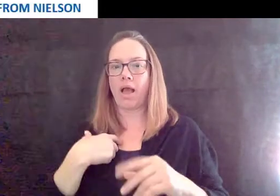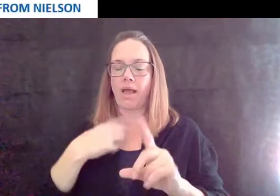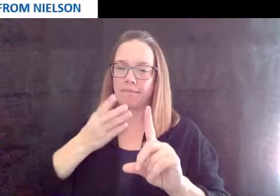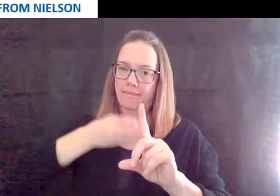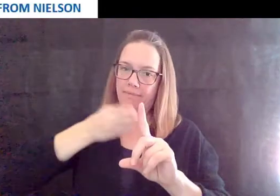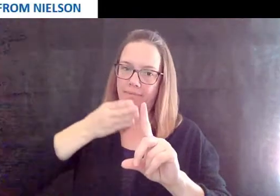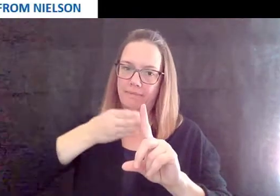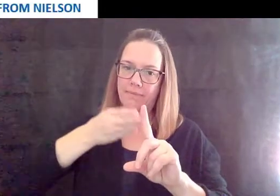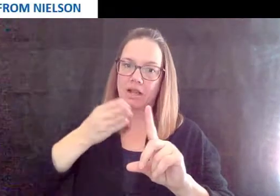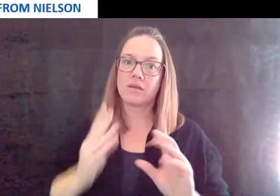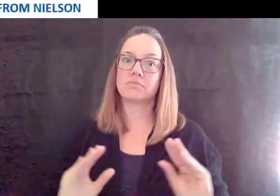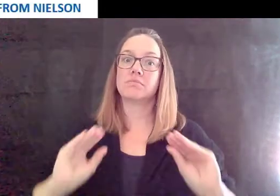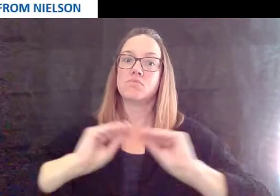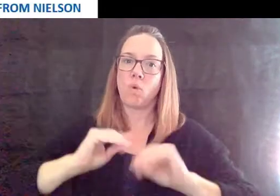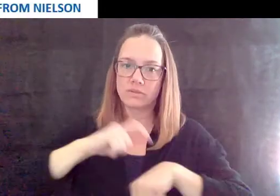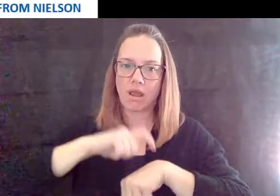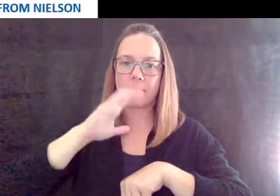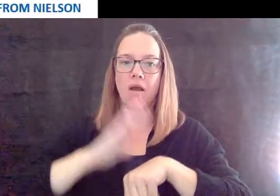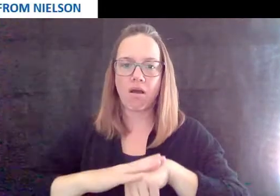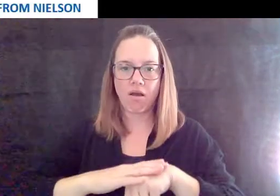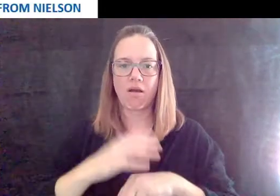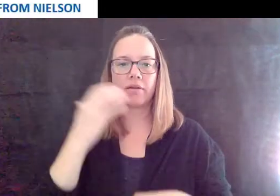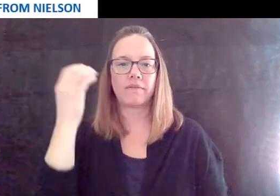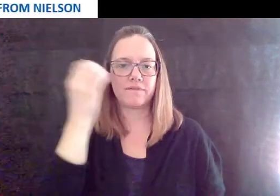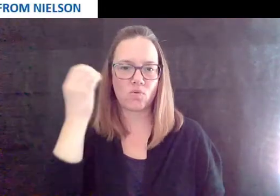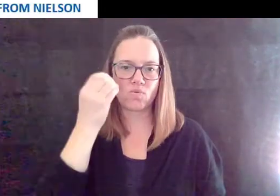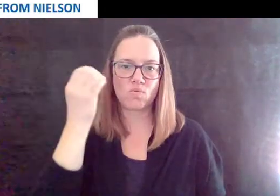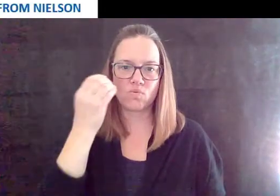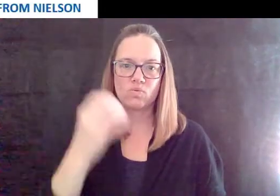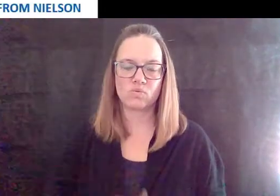I'm spending more time on my device, like an alarming amount. Next slide.